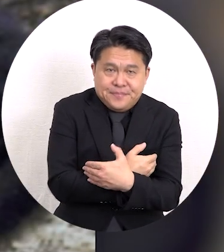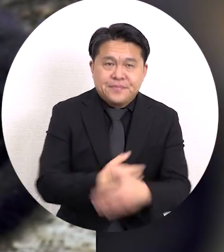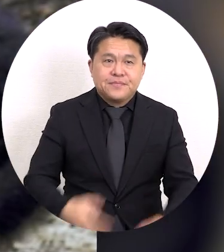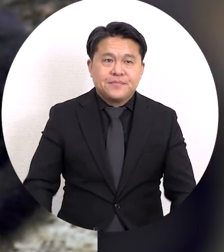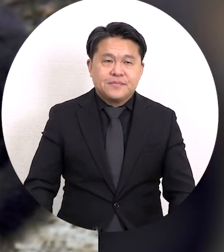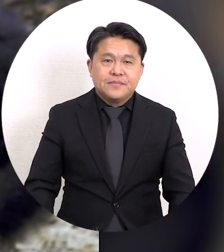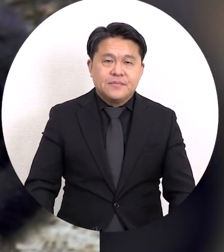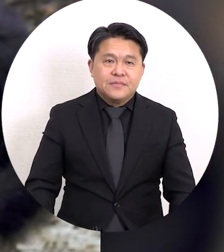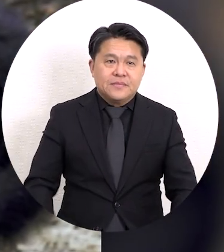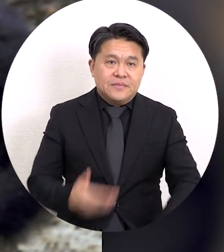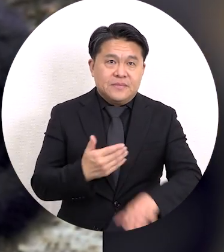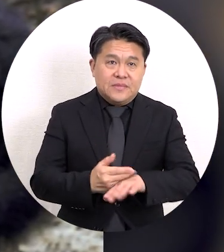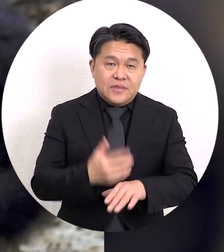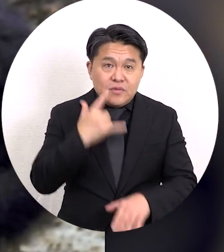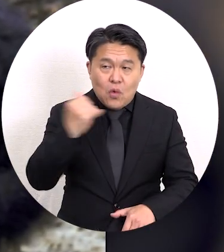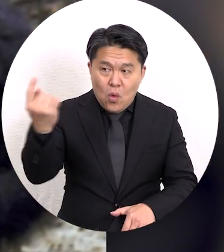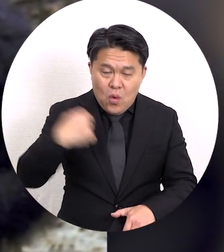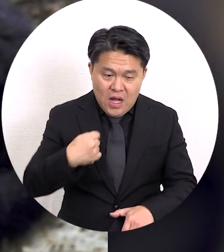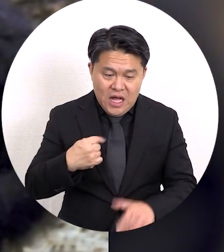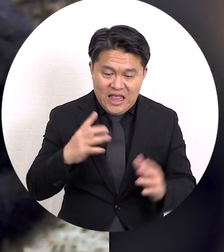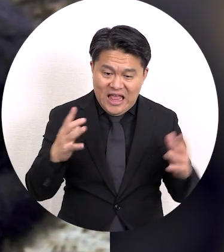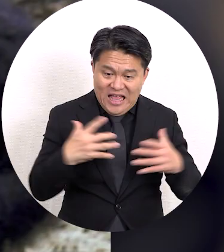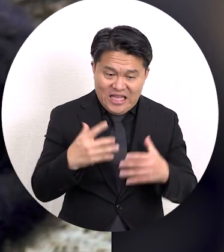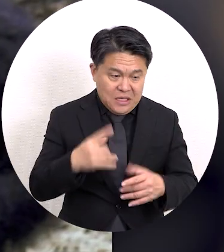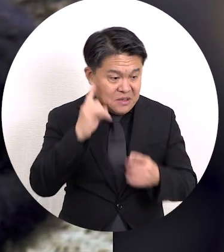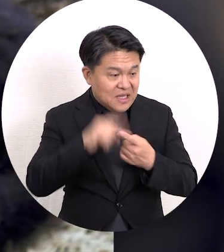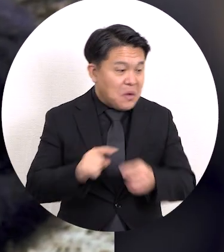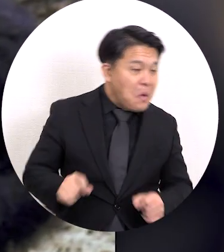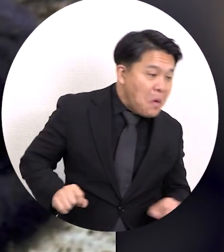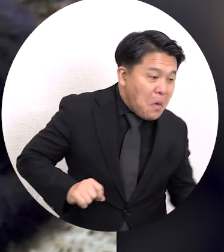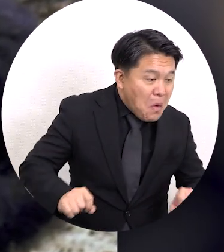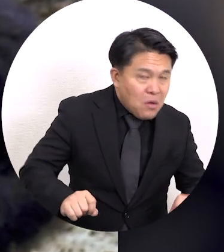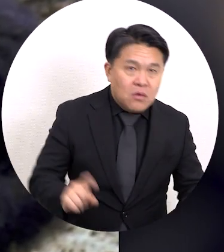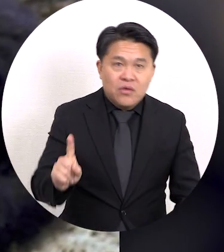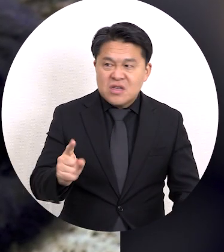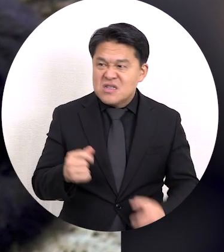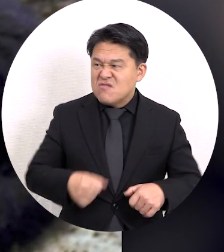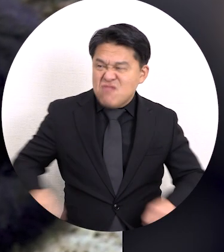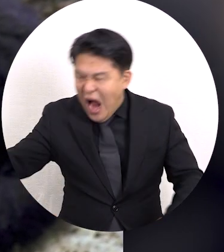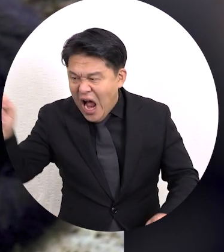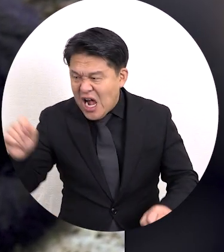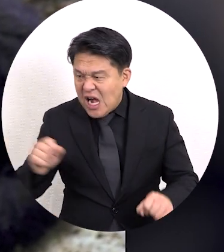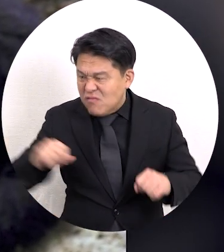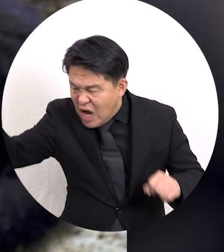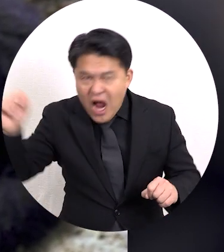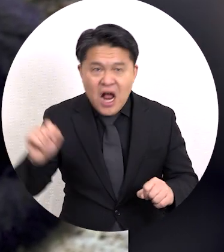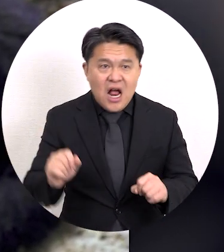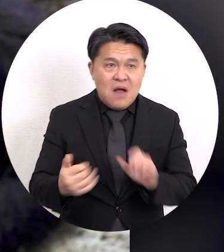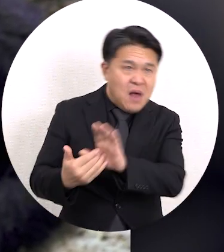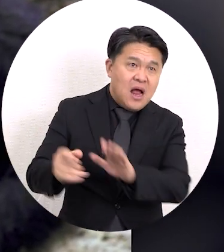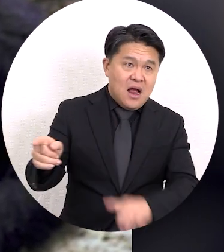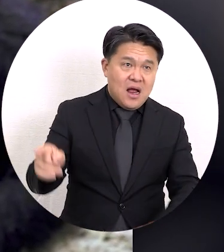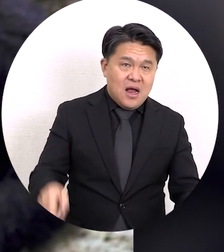If another parent shows interest in her baby or approaches, she becomes very protective.